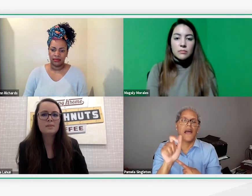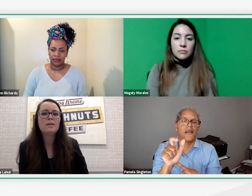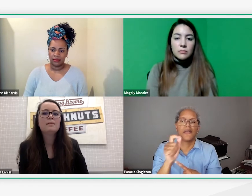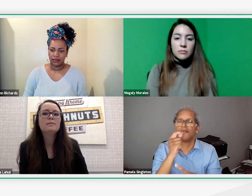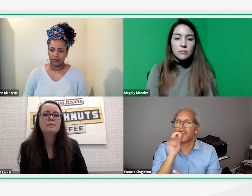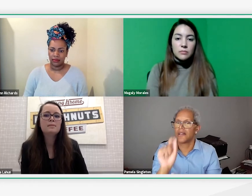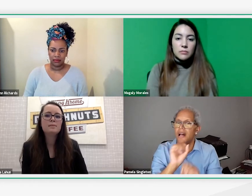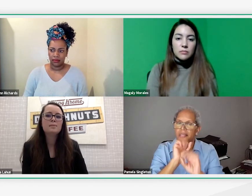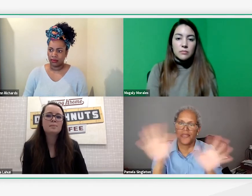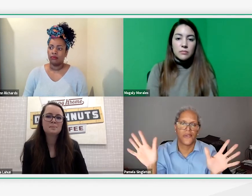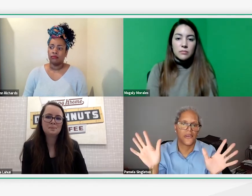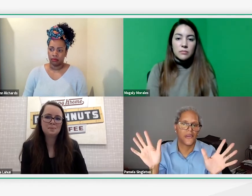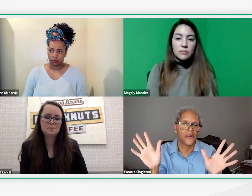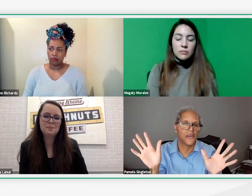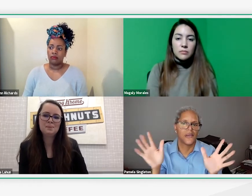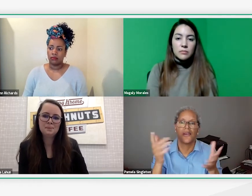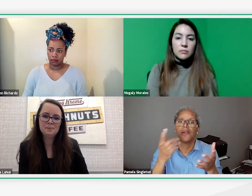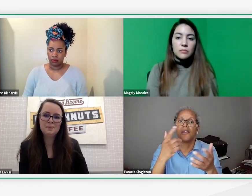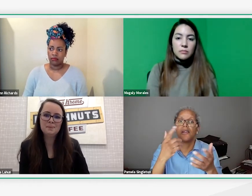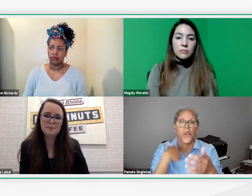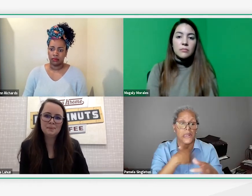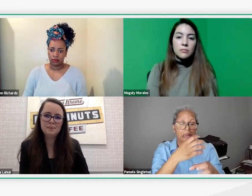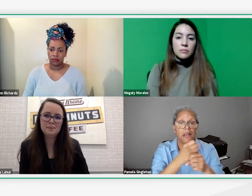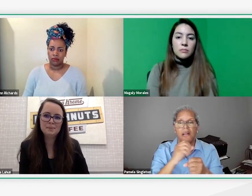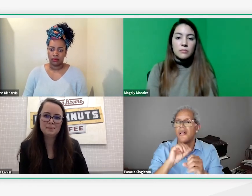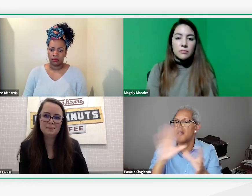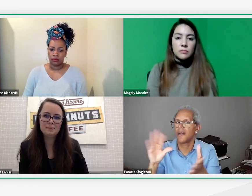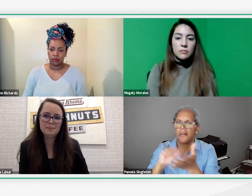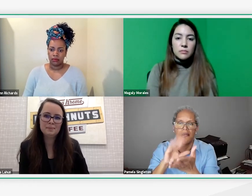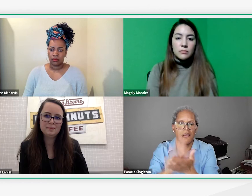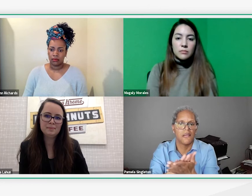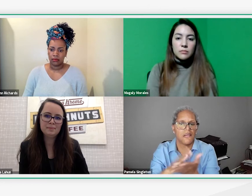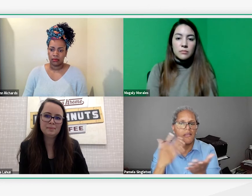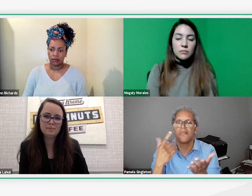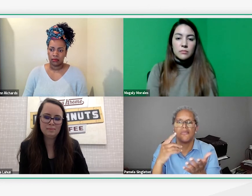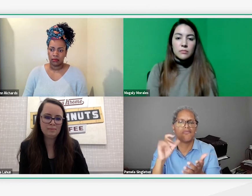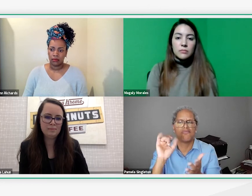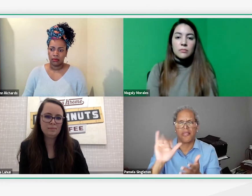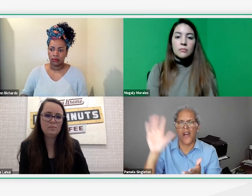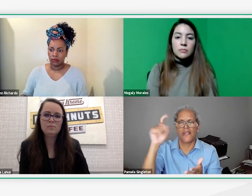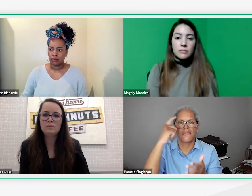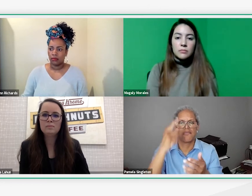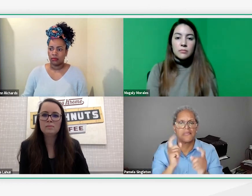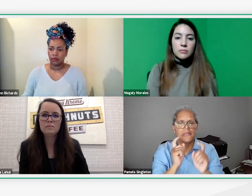are not taxable, period. Not at all. So whatever you get from the stimulus check,